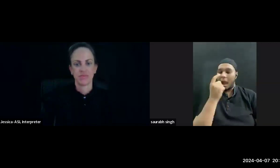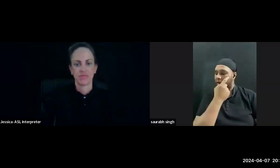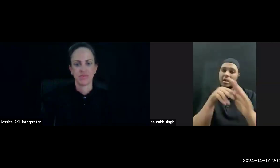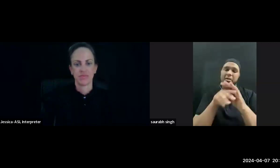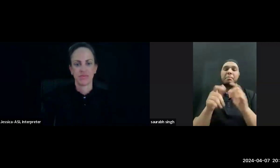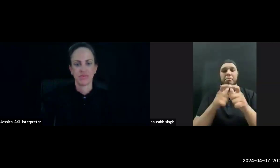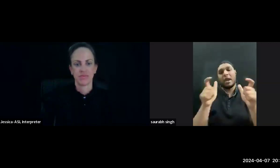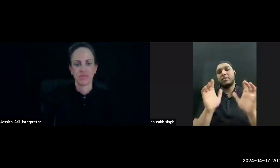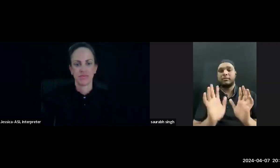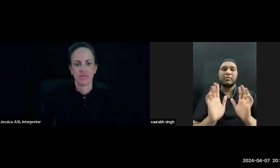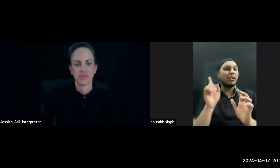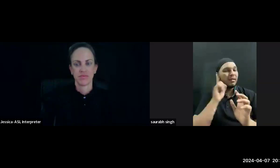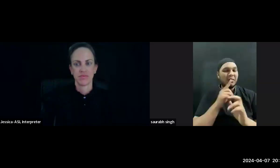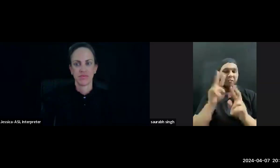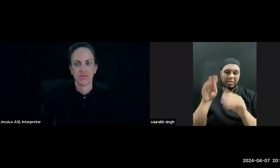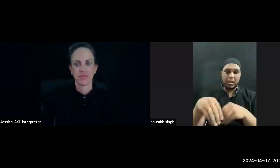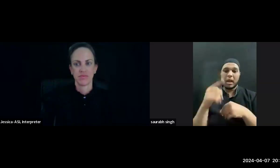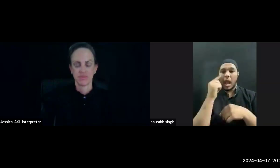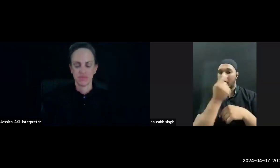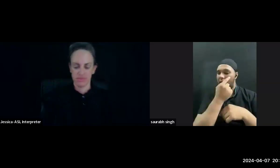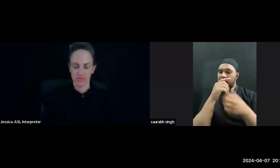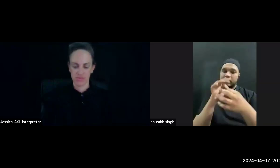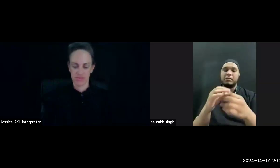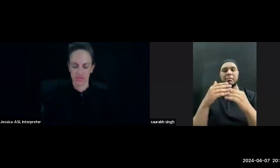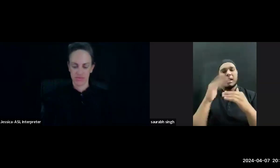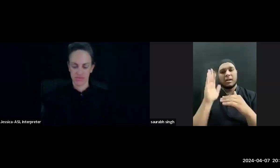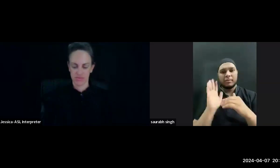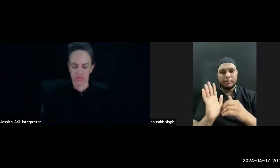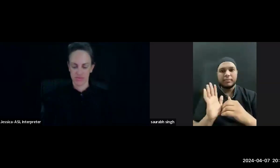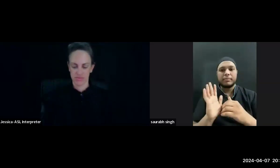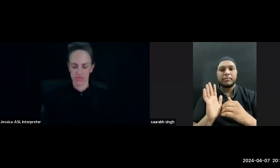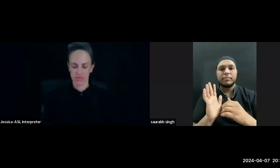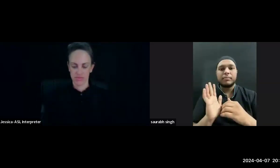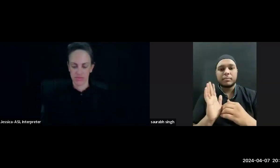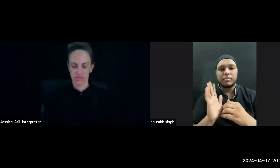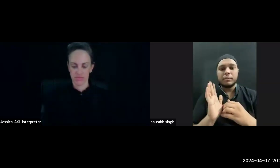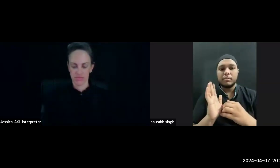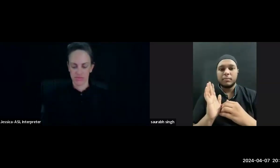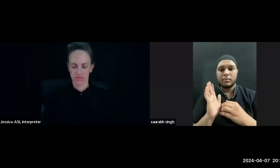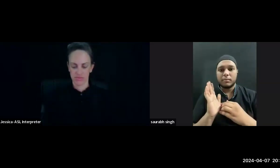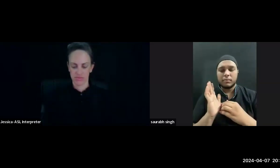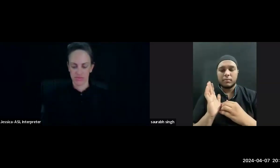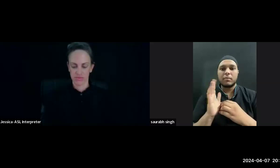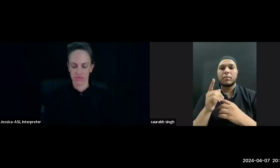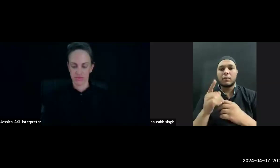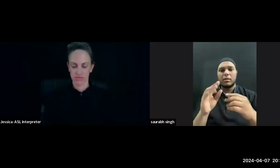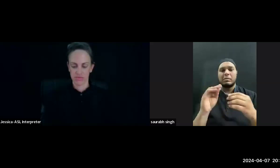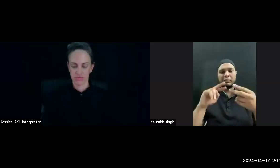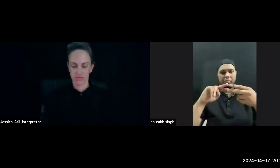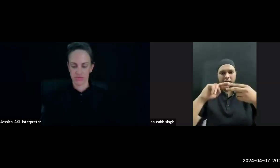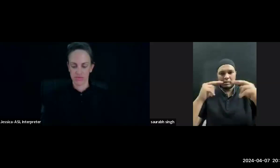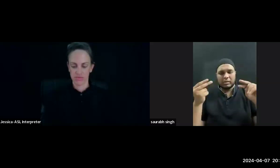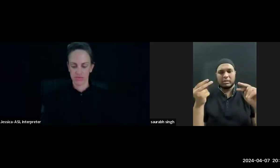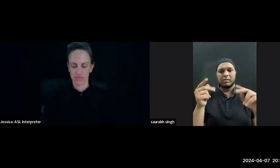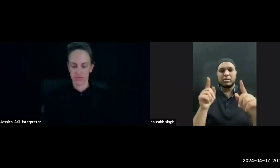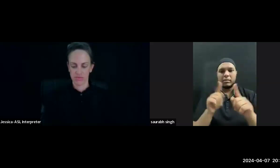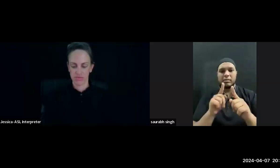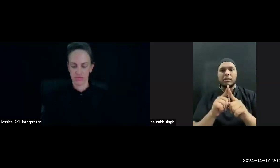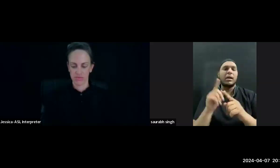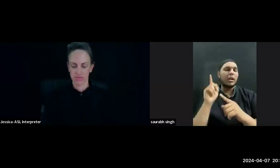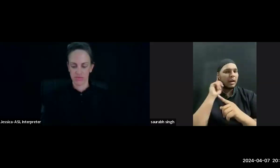okay and therefore if you take curing per se um there are genes that cause only hearing disability